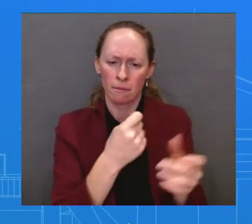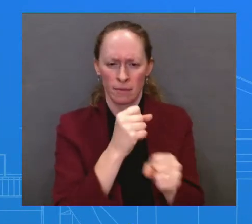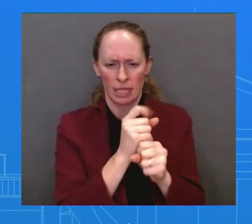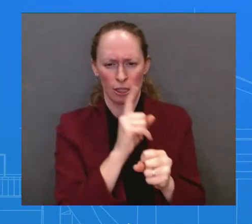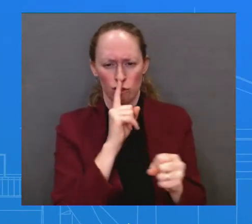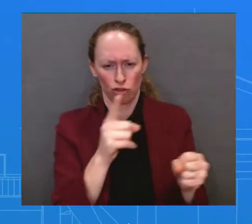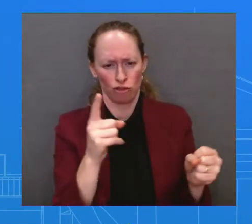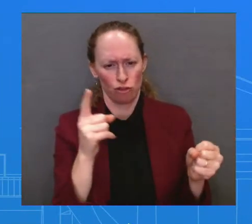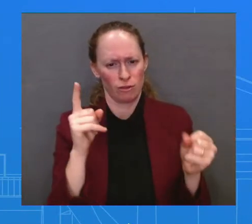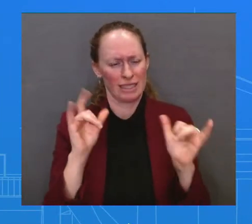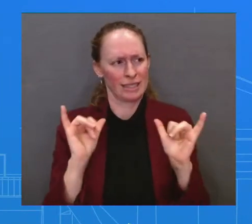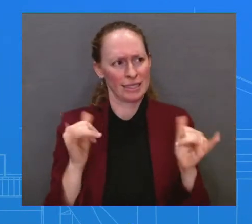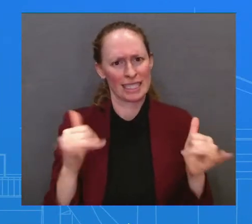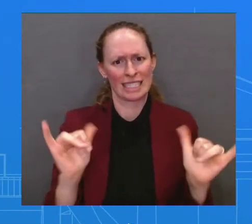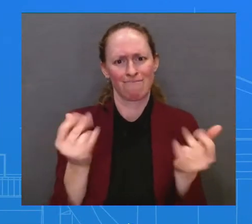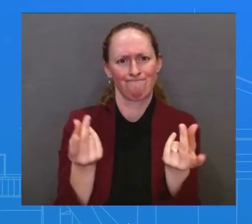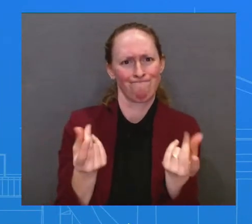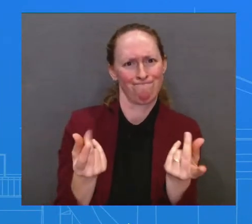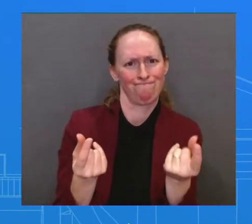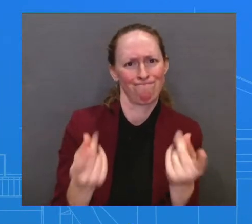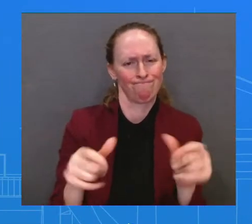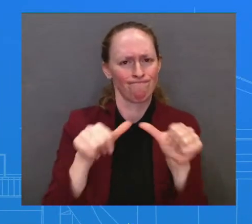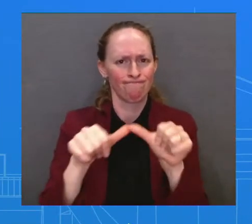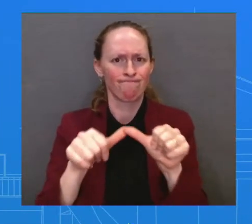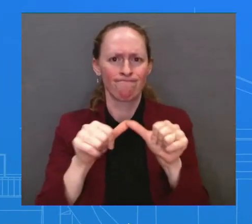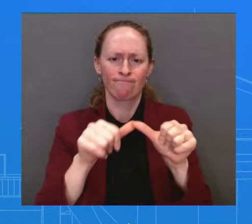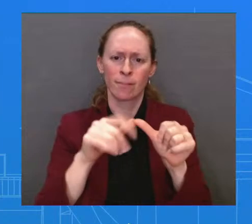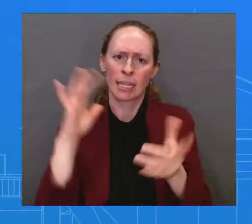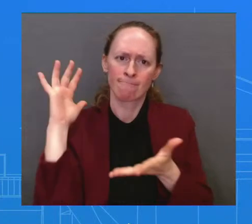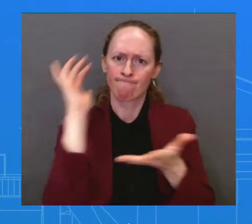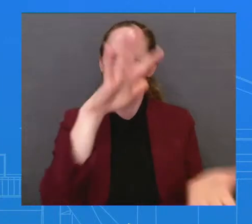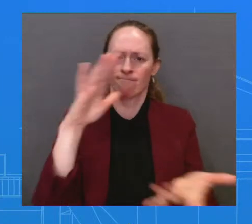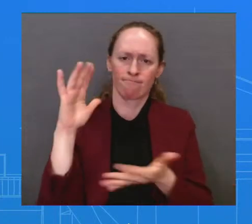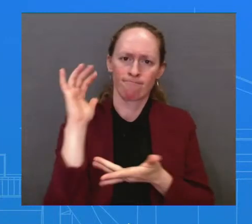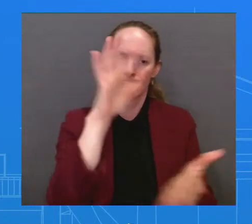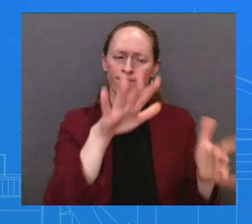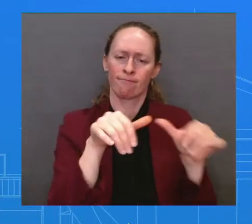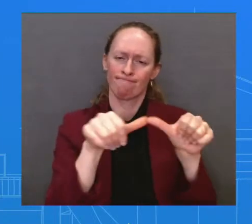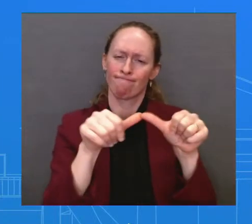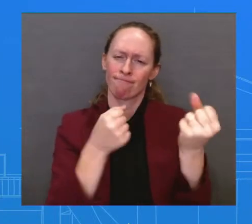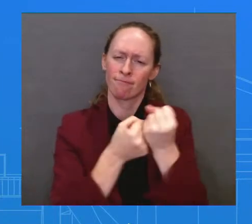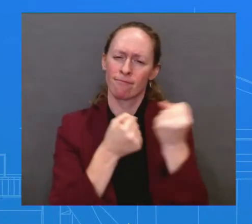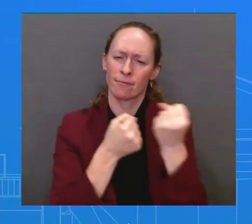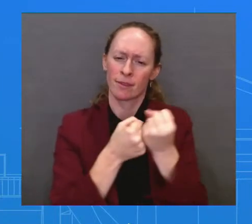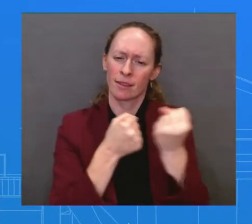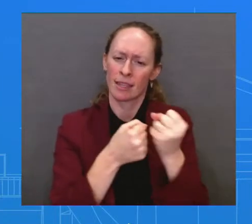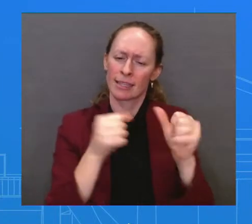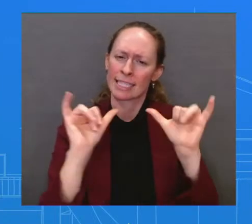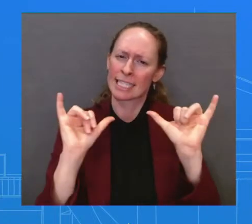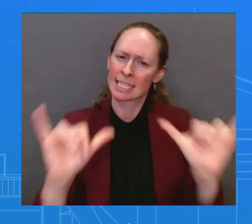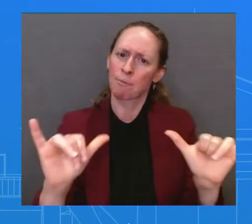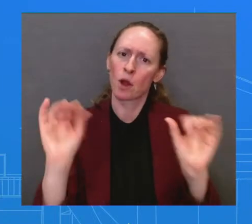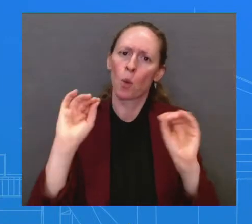for this kind of assistance to go to Ukraine from dozens of countries around the world. The United States has got to step up and do its part.